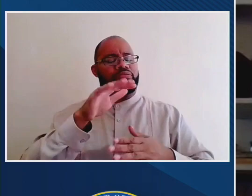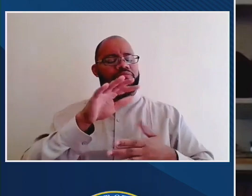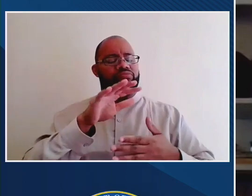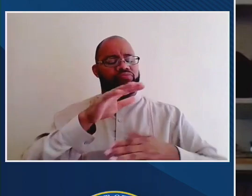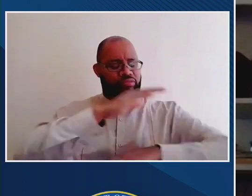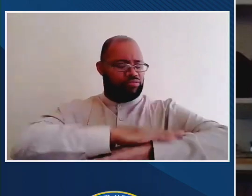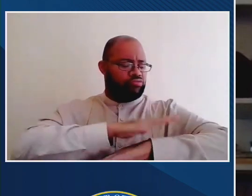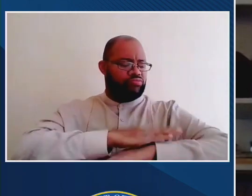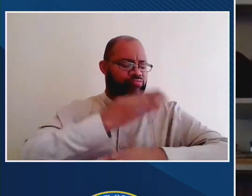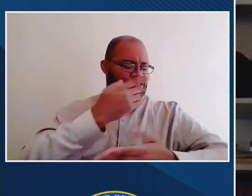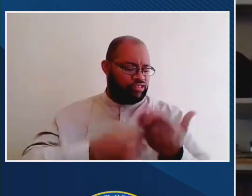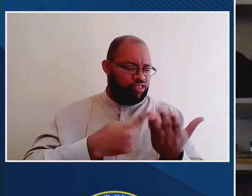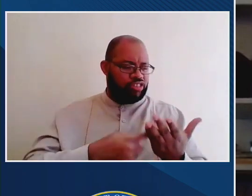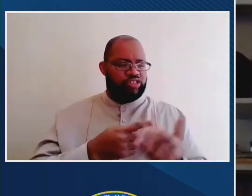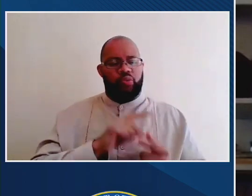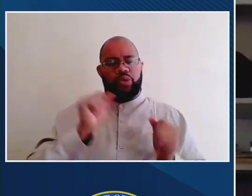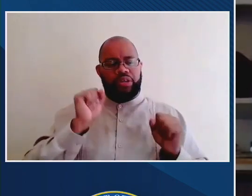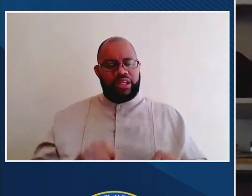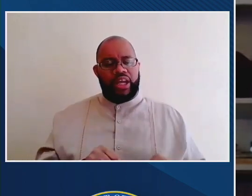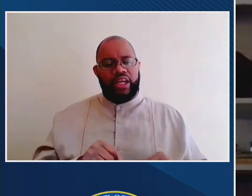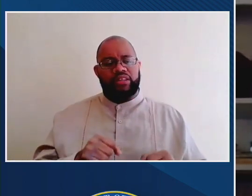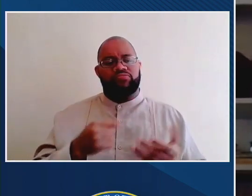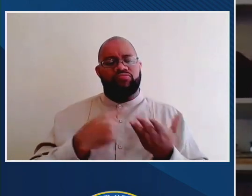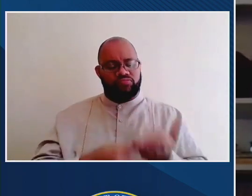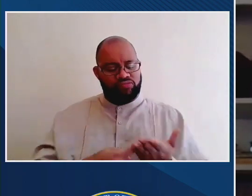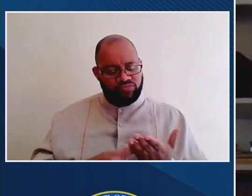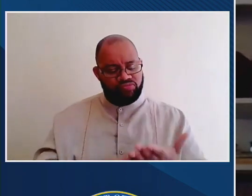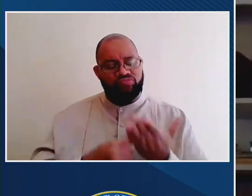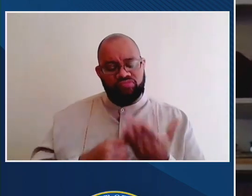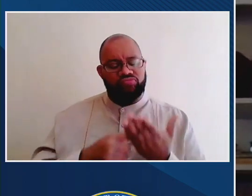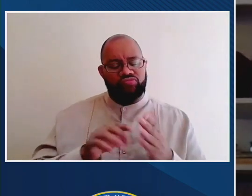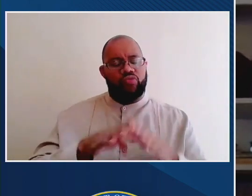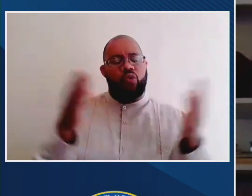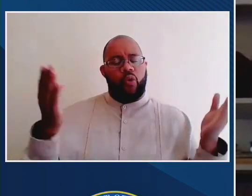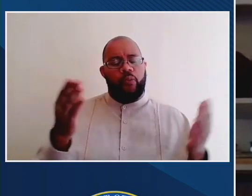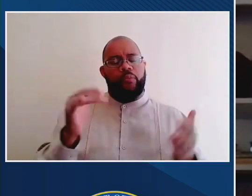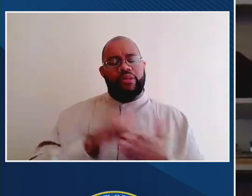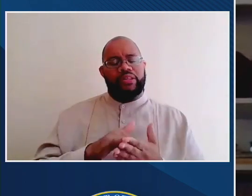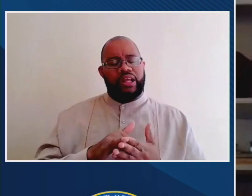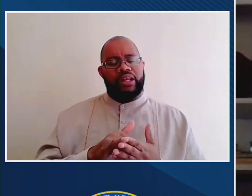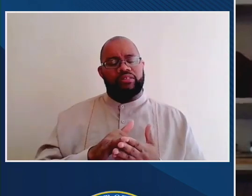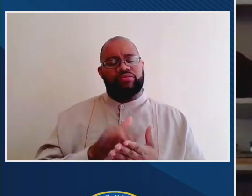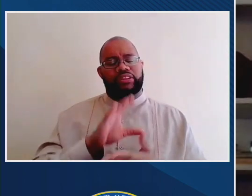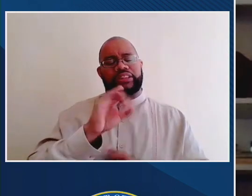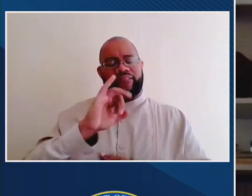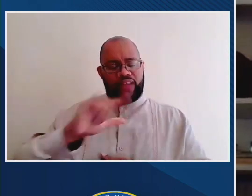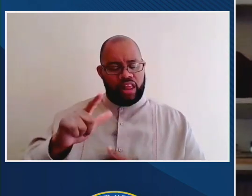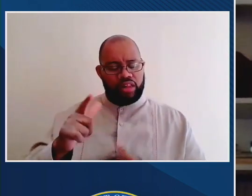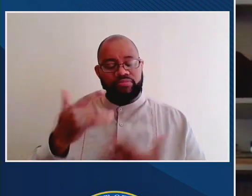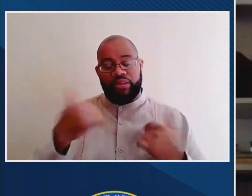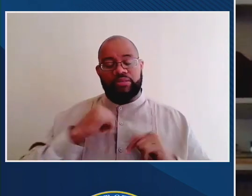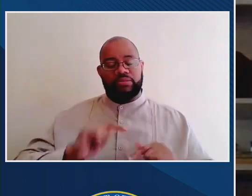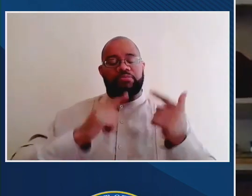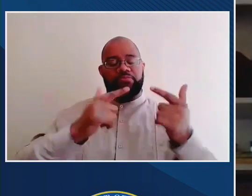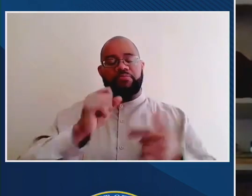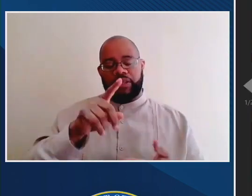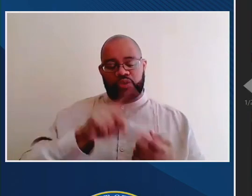happened. And I hope we can continue that level of civility going forward. So with that, I'll turn it back over to Cynthia.